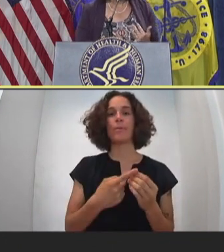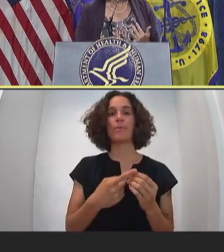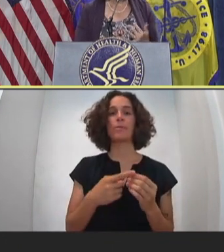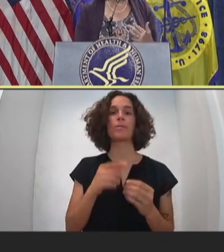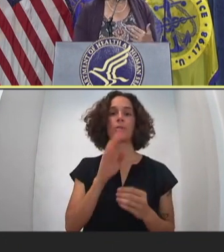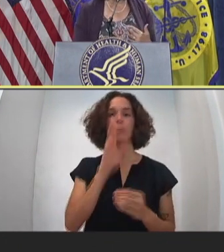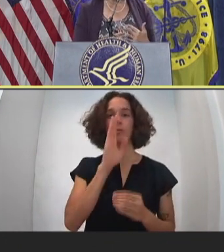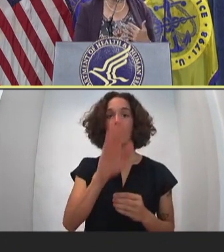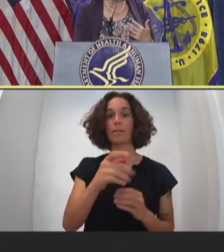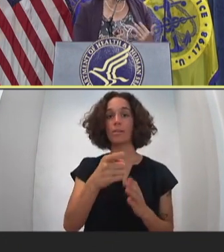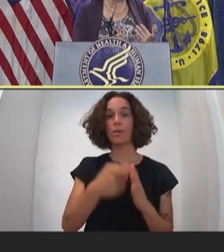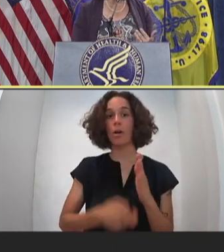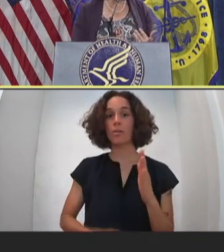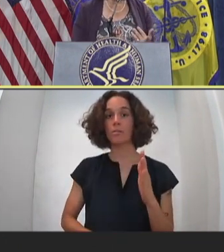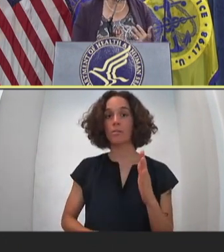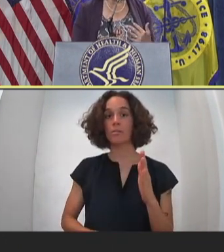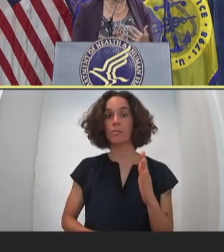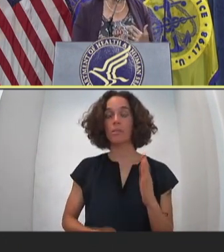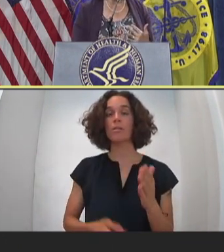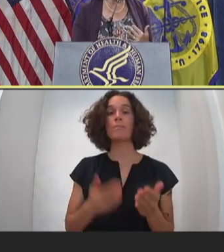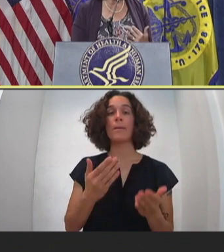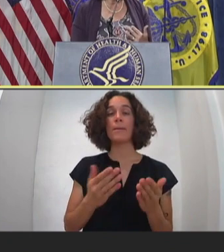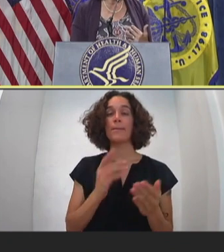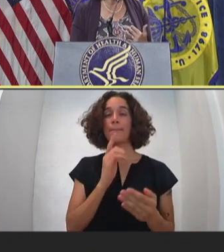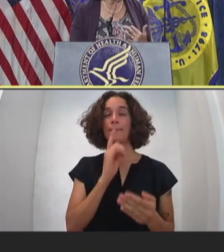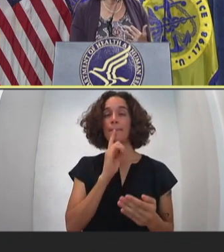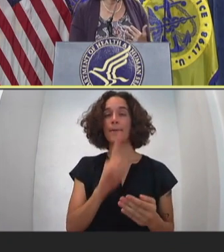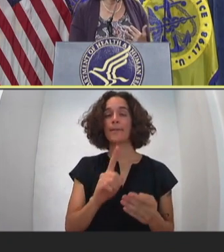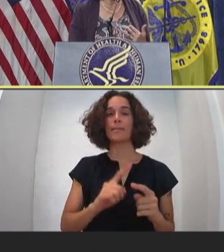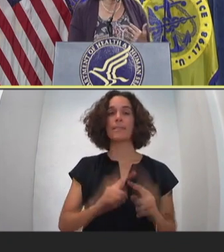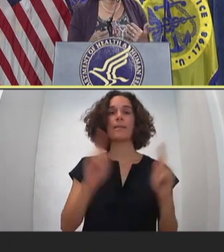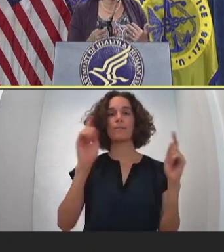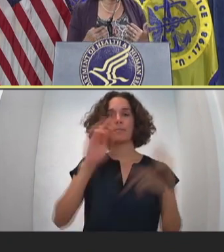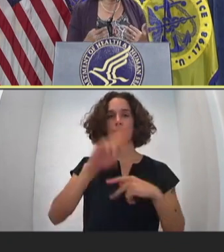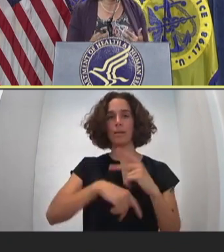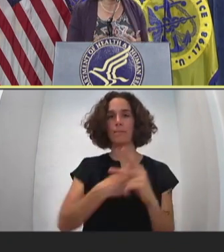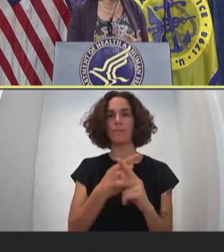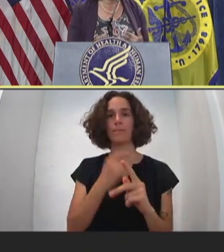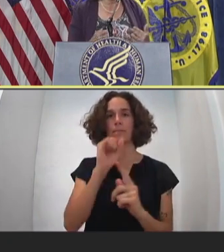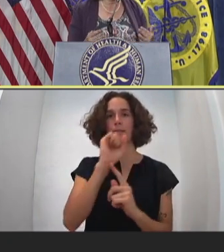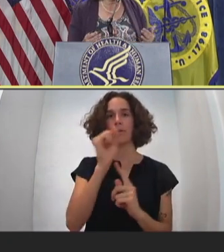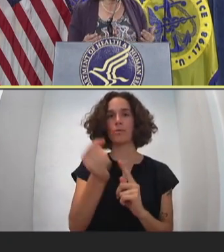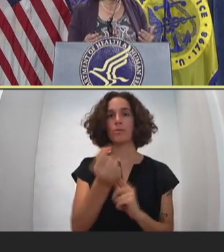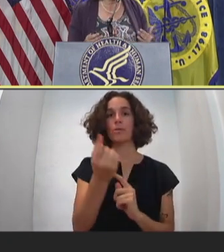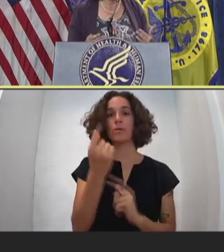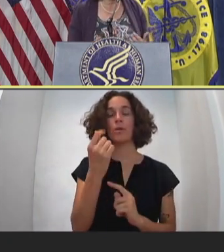you know, it may be a very, very different type of scenario. But when you start focusing on some